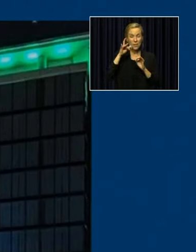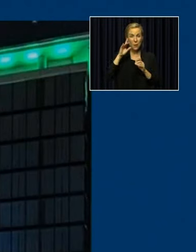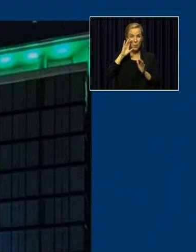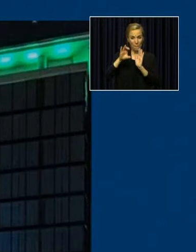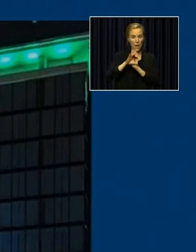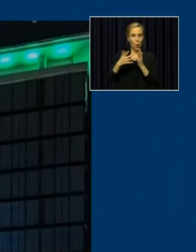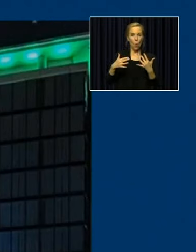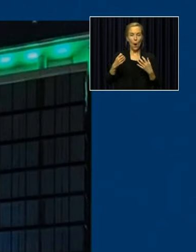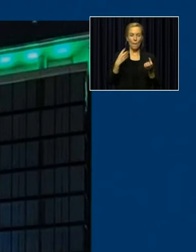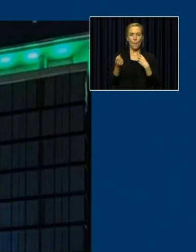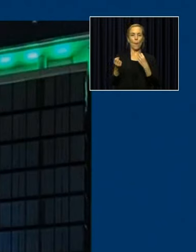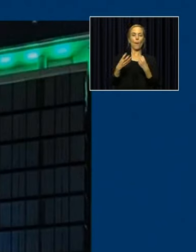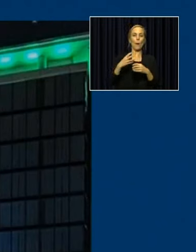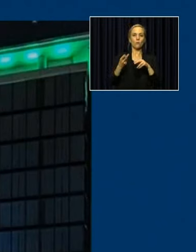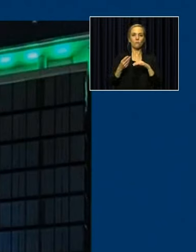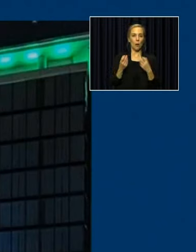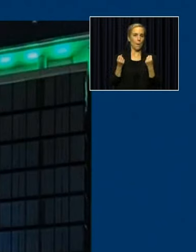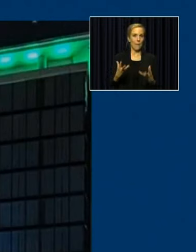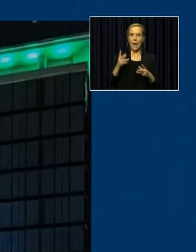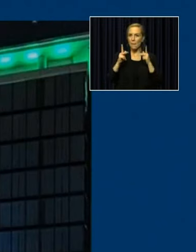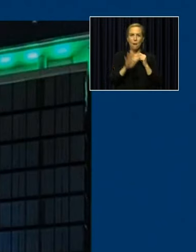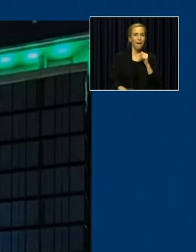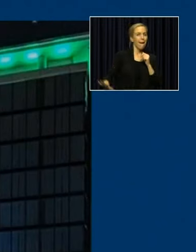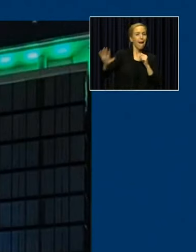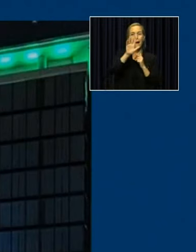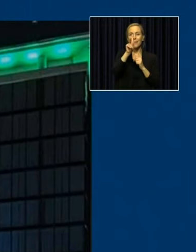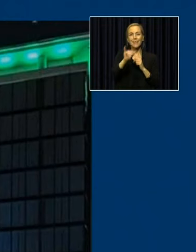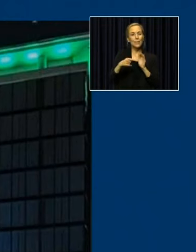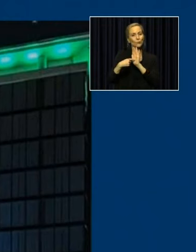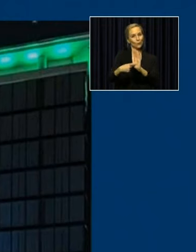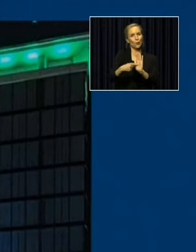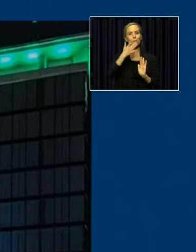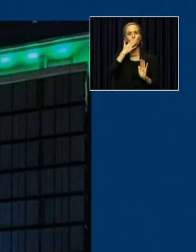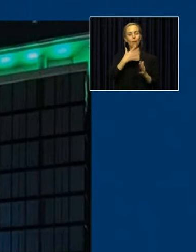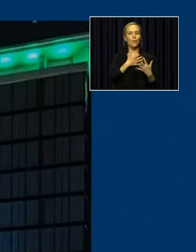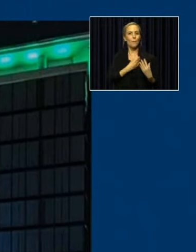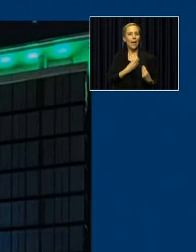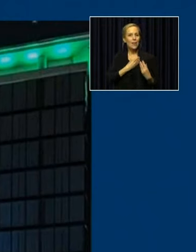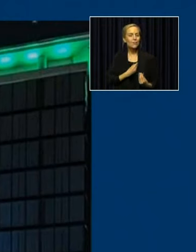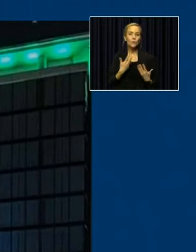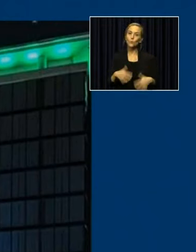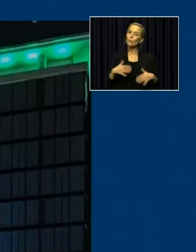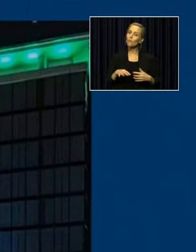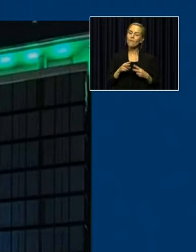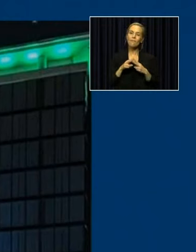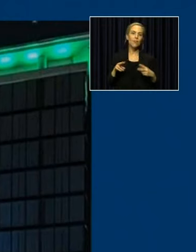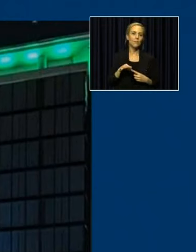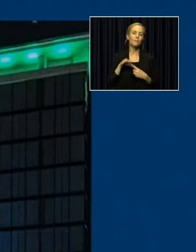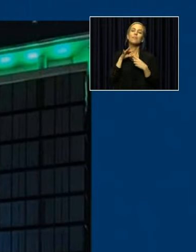SHE'S BEEN OUT THERE WORKING HARD TO TRY TO RAISE DOLLARS THAT WE'RE GOING TO BE ABLE TO